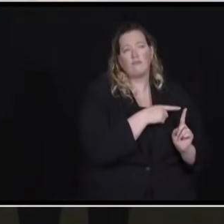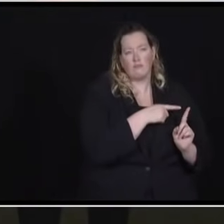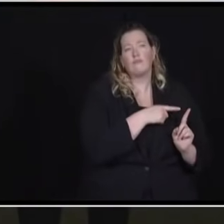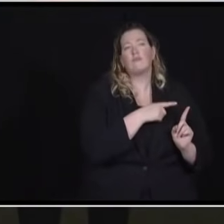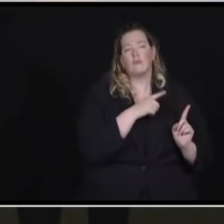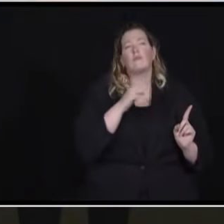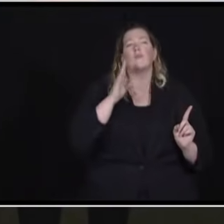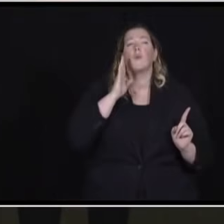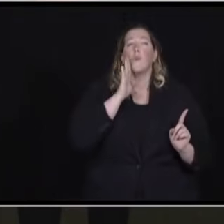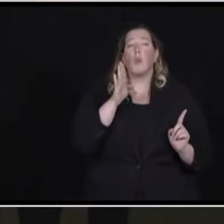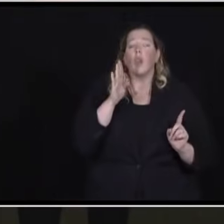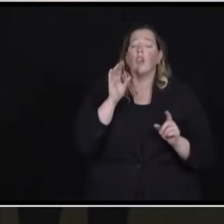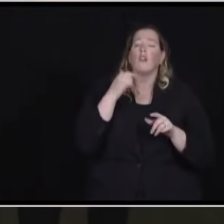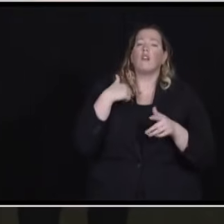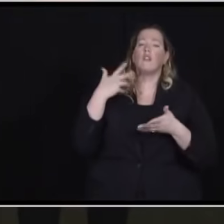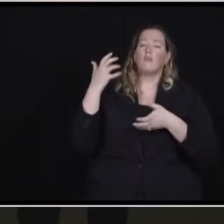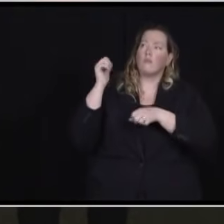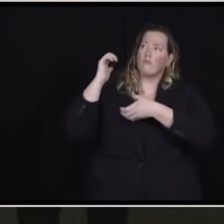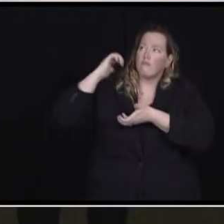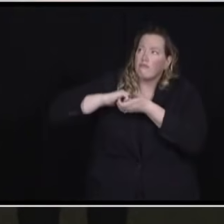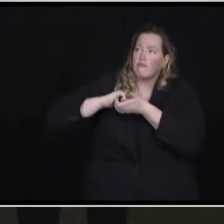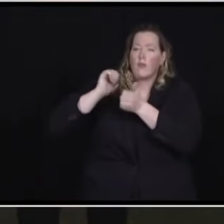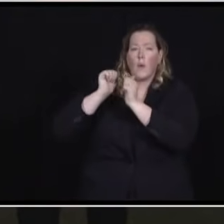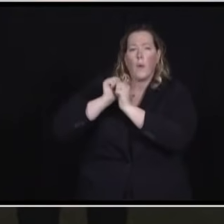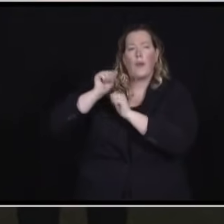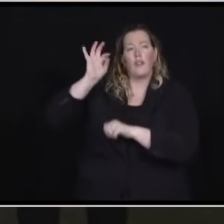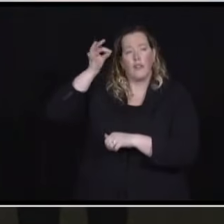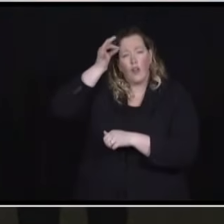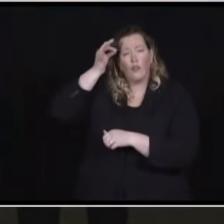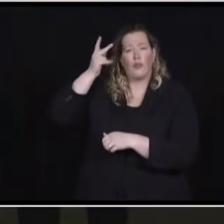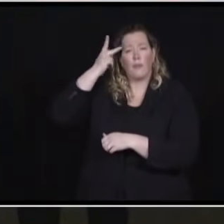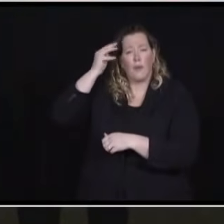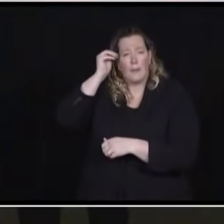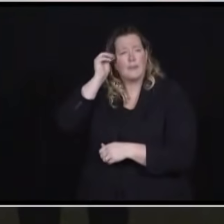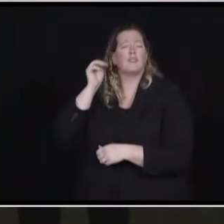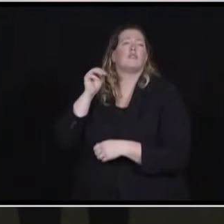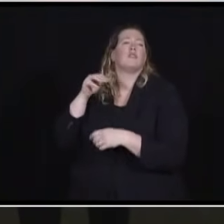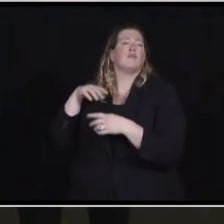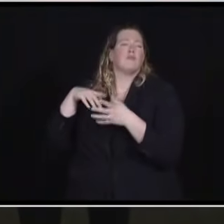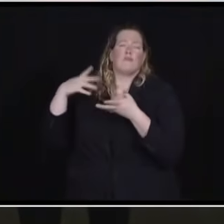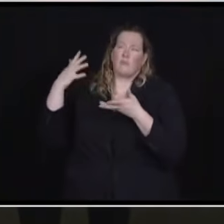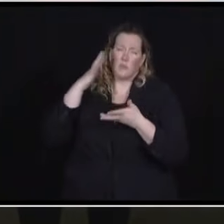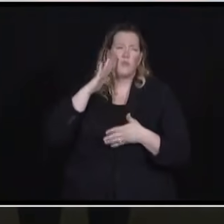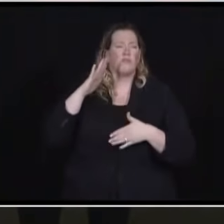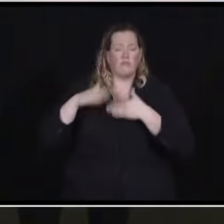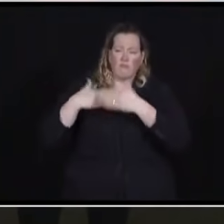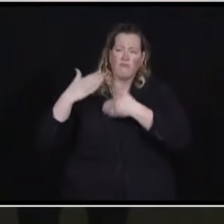entire team along with municipalities as we have throughout this whole pandemic.